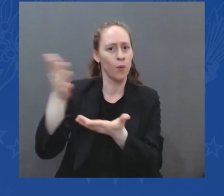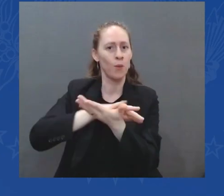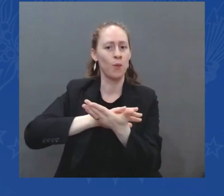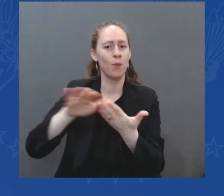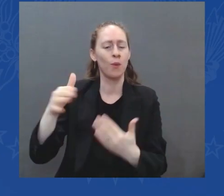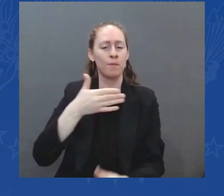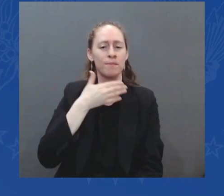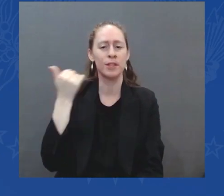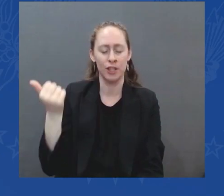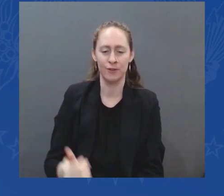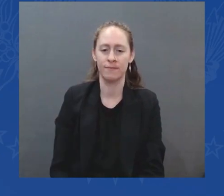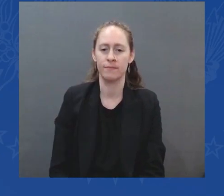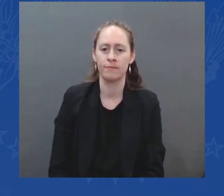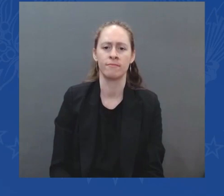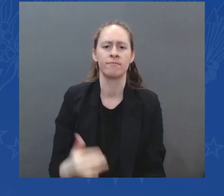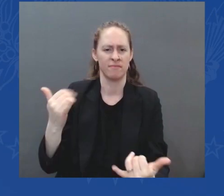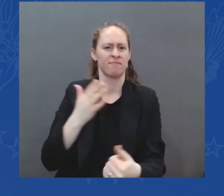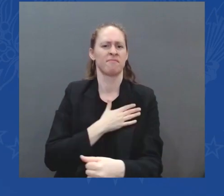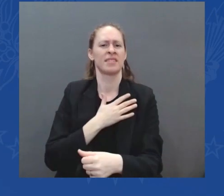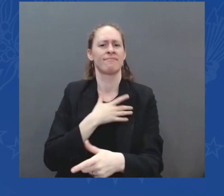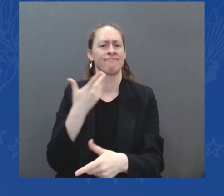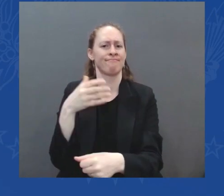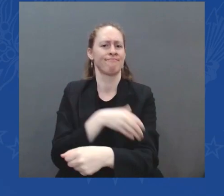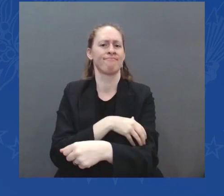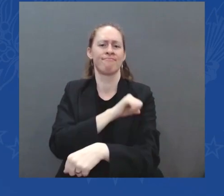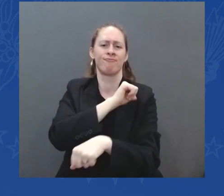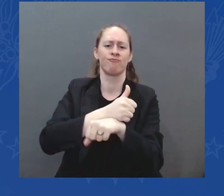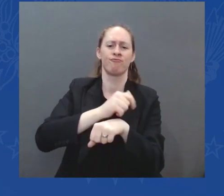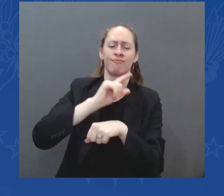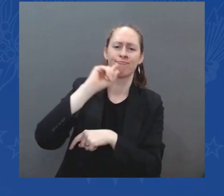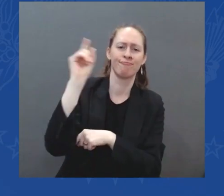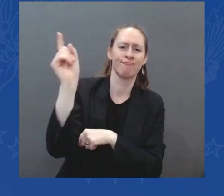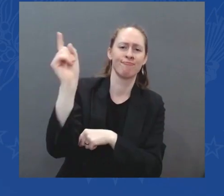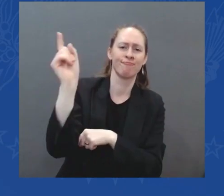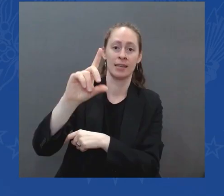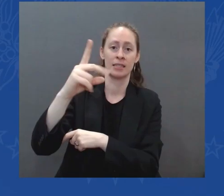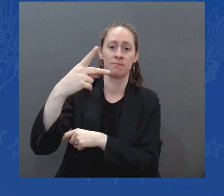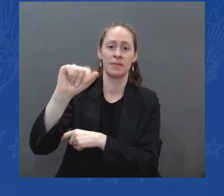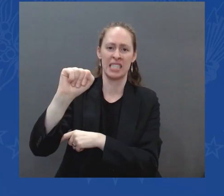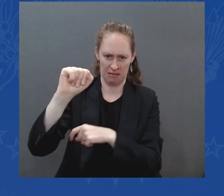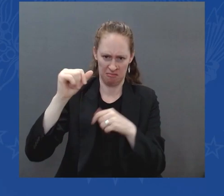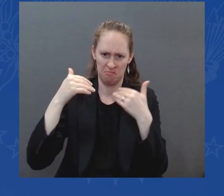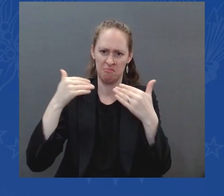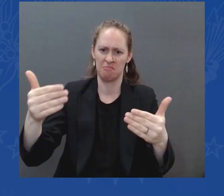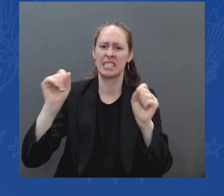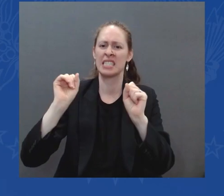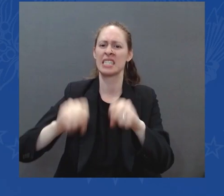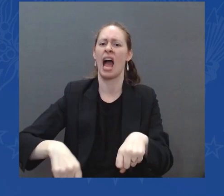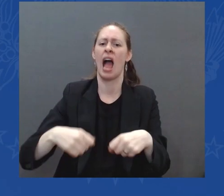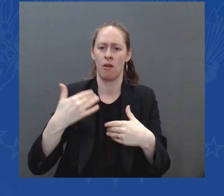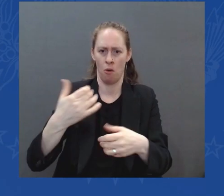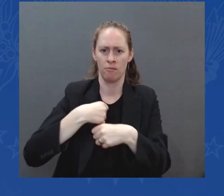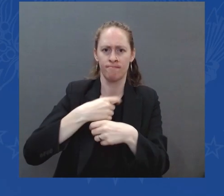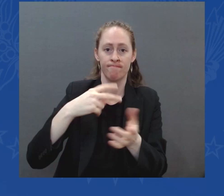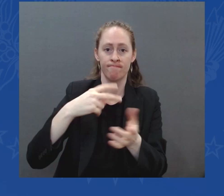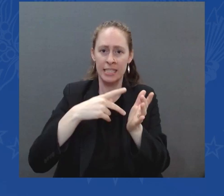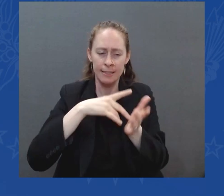that go into batteries for electric vehicles and the storage of renewable energy: lithium, graphite, nickel, and so much more.